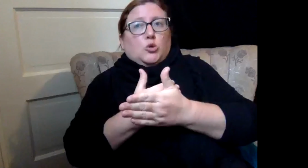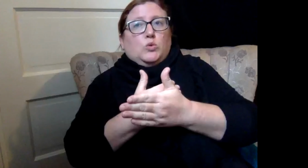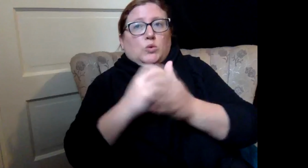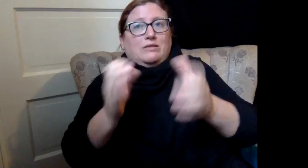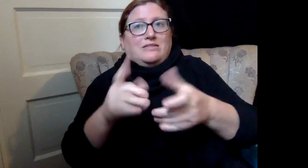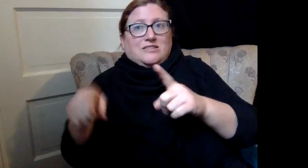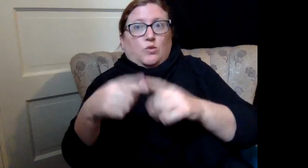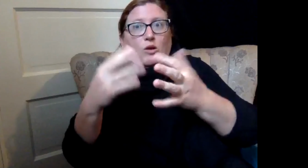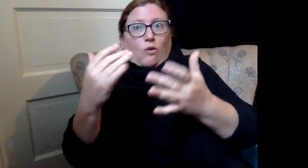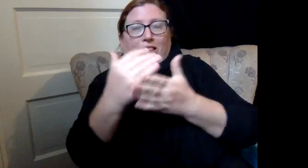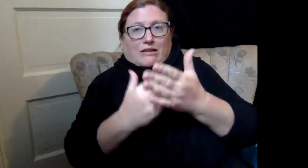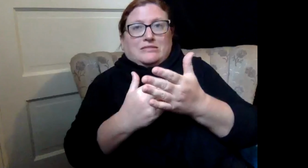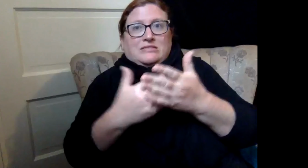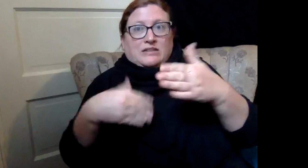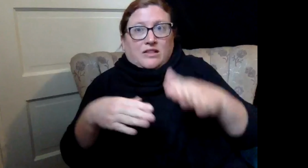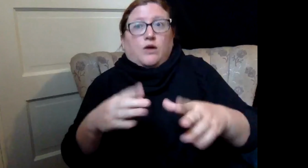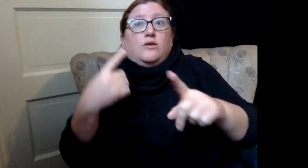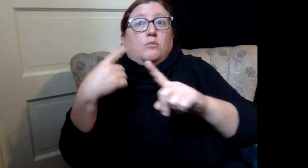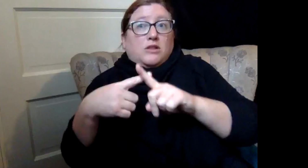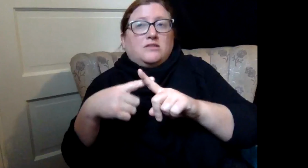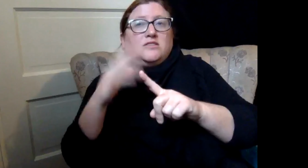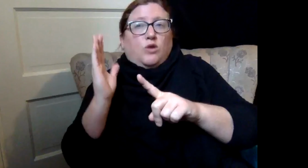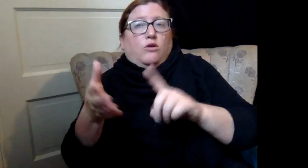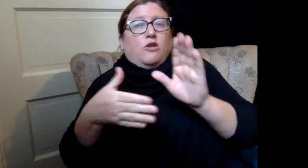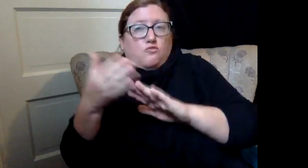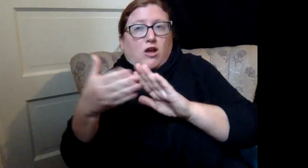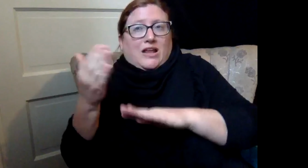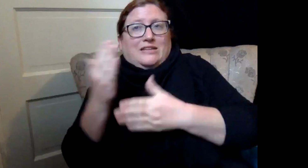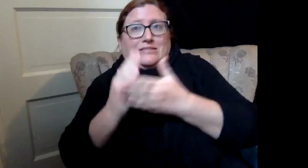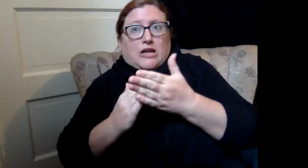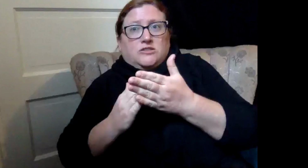a wait list because I believe they will open classes when